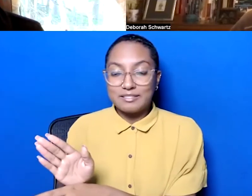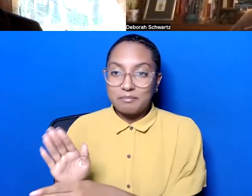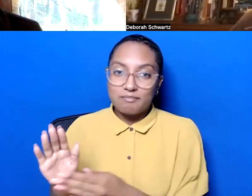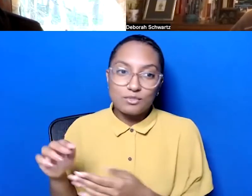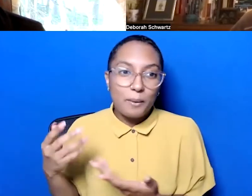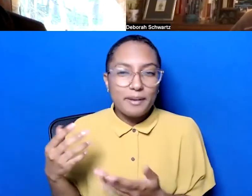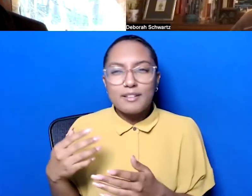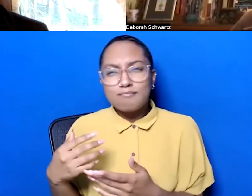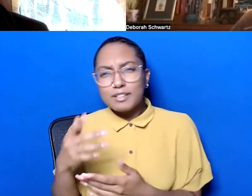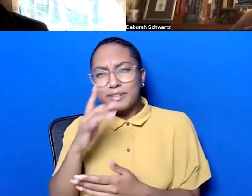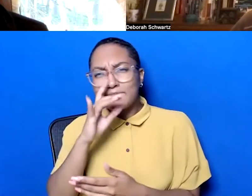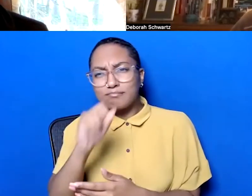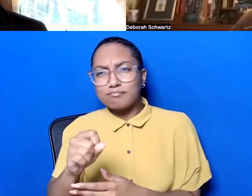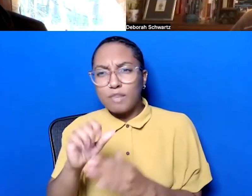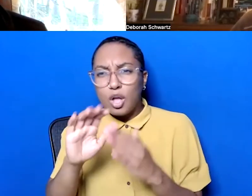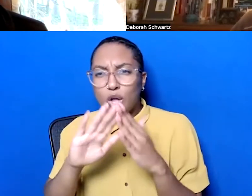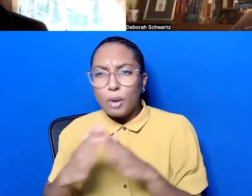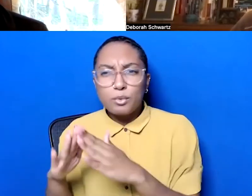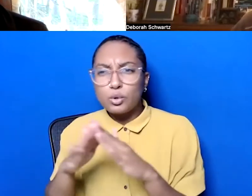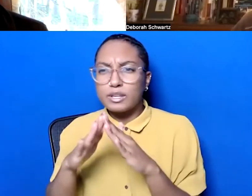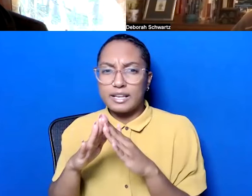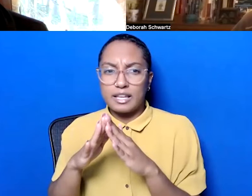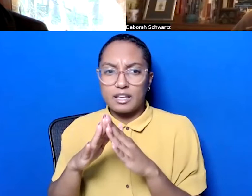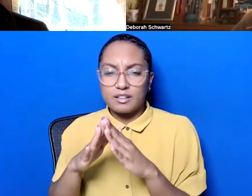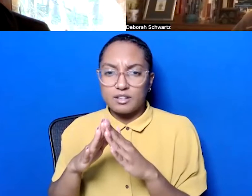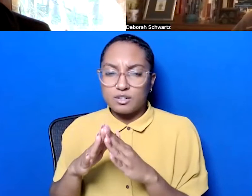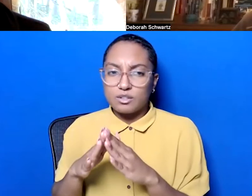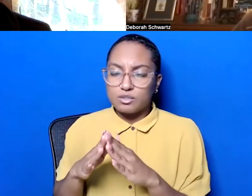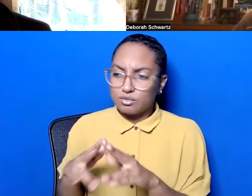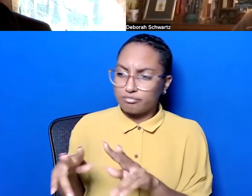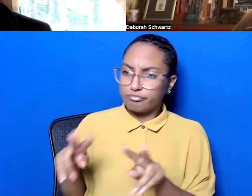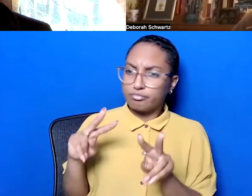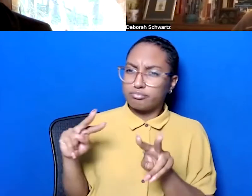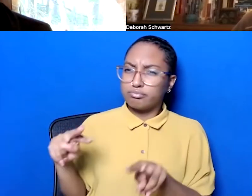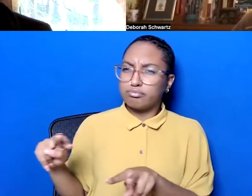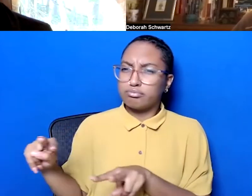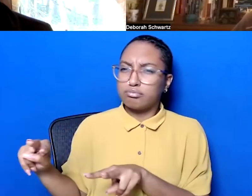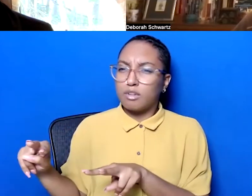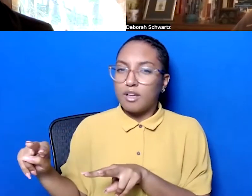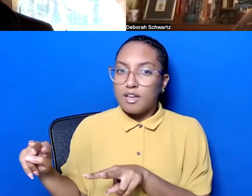really understand how dynamic, and interesting, and how many languages were spoken in New York in the